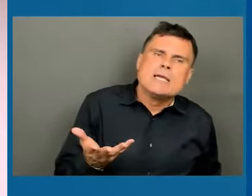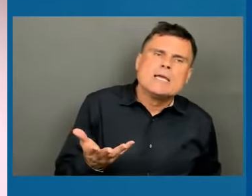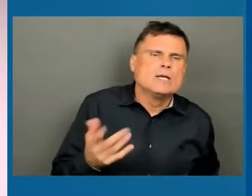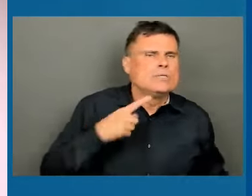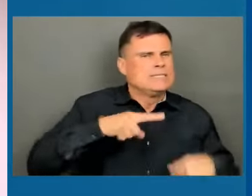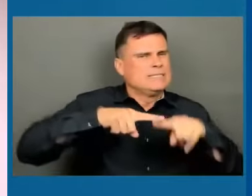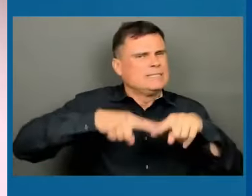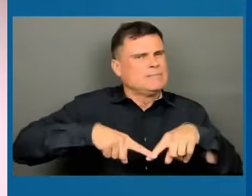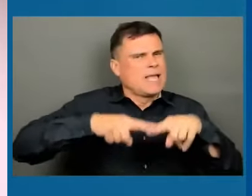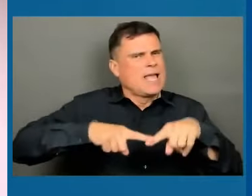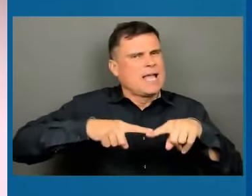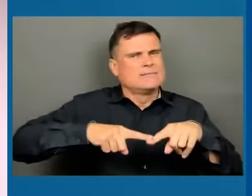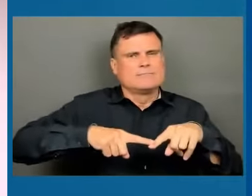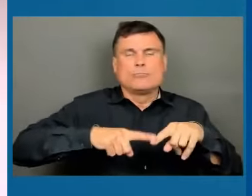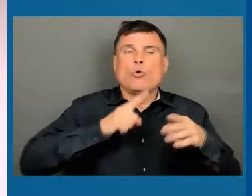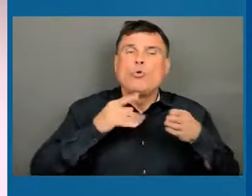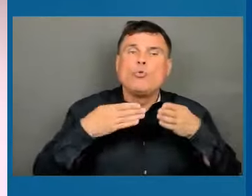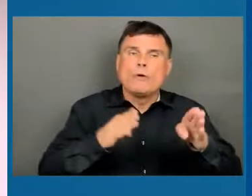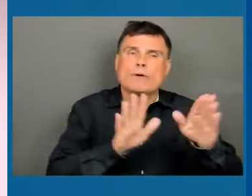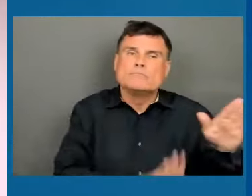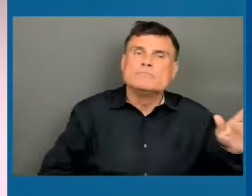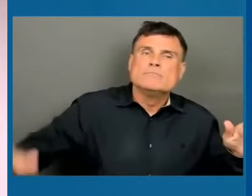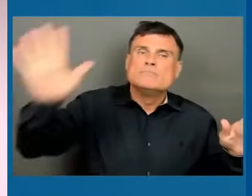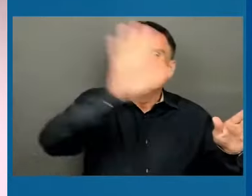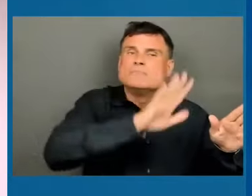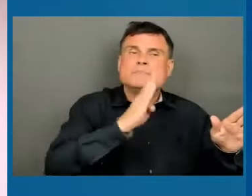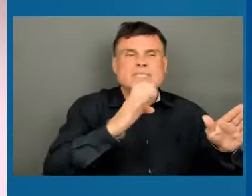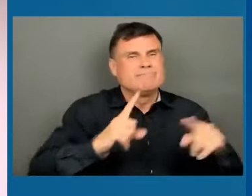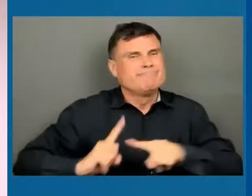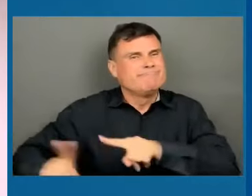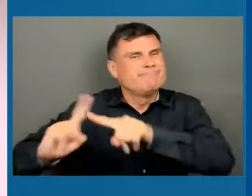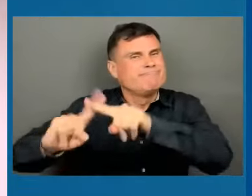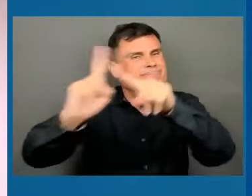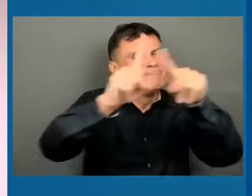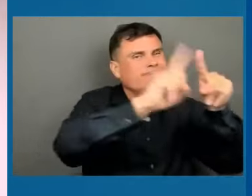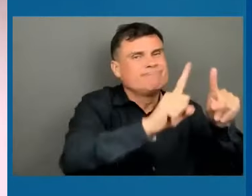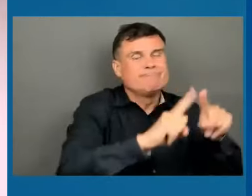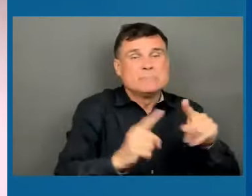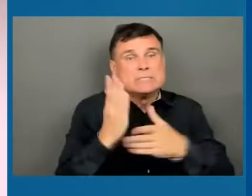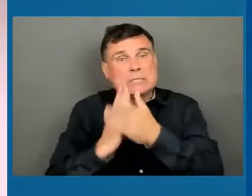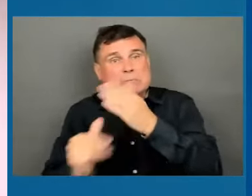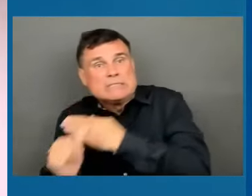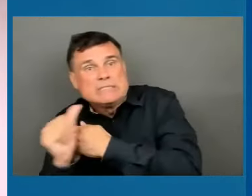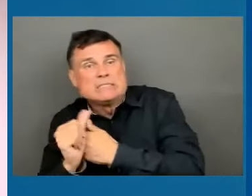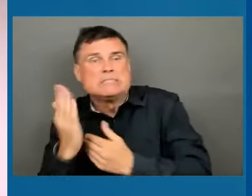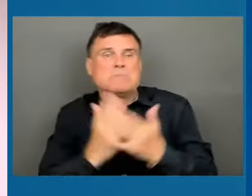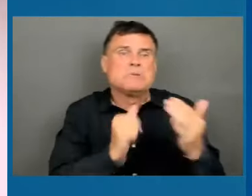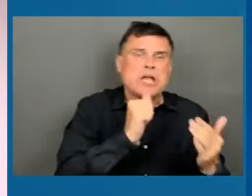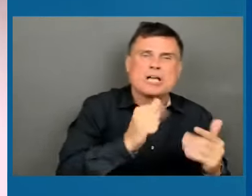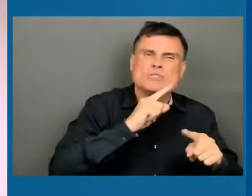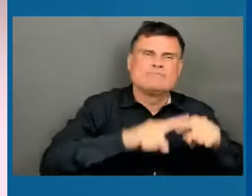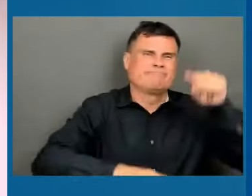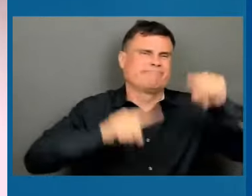area, the key concern is the Big Rivers both local Big Rivers but also really that Fraser river